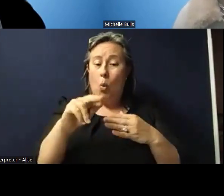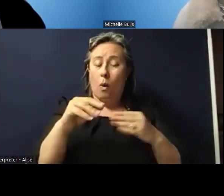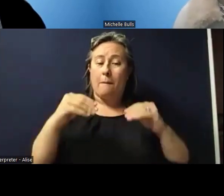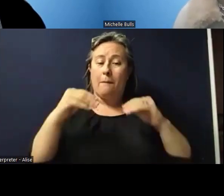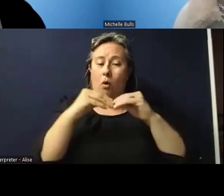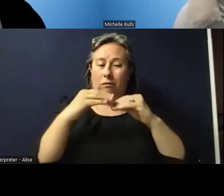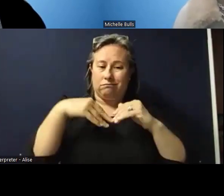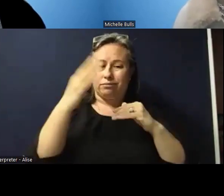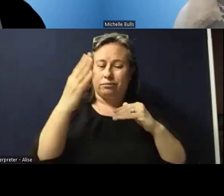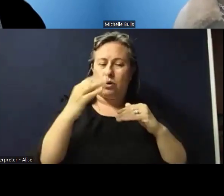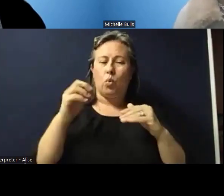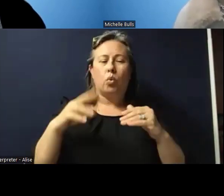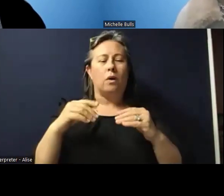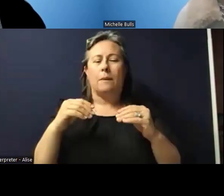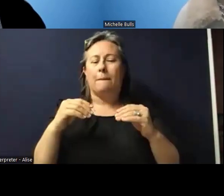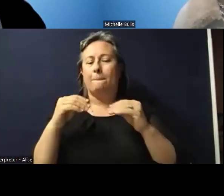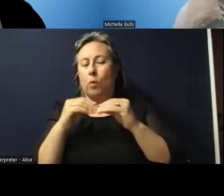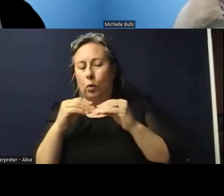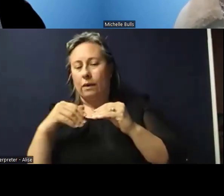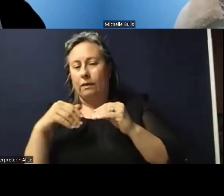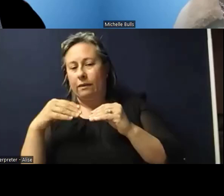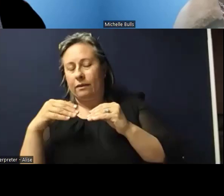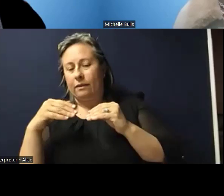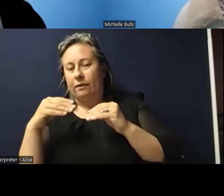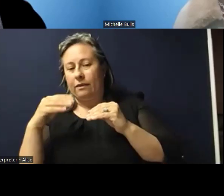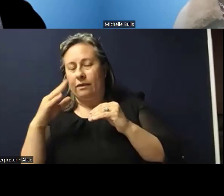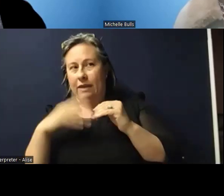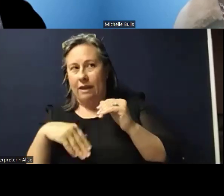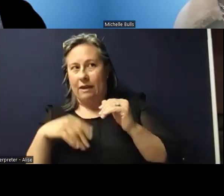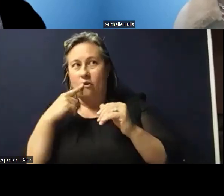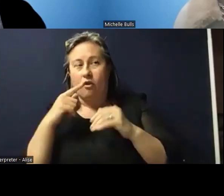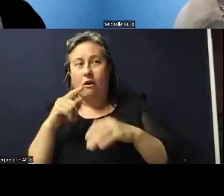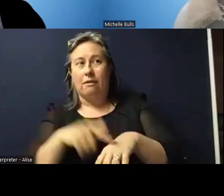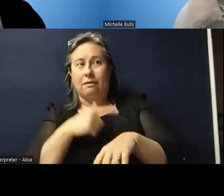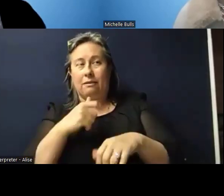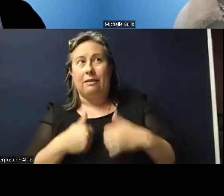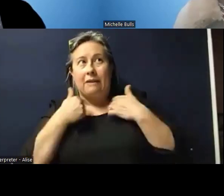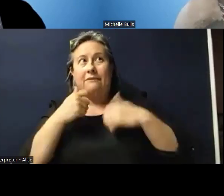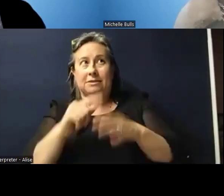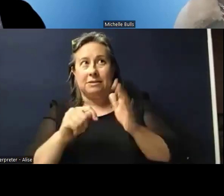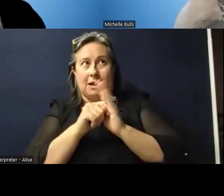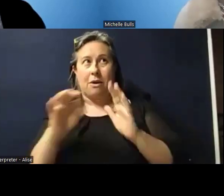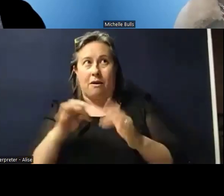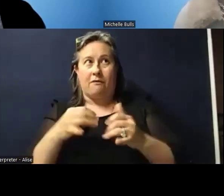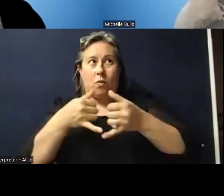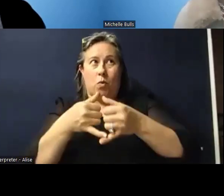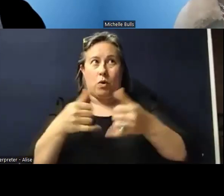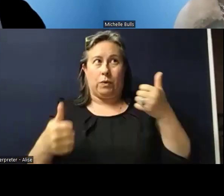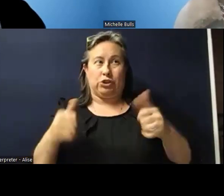or is it more than 30,000 for the lifetime of the award? Kristin Ta: So I'll jump in and take that one.